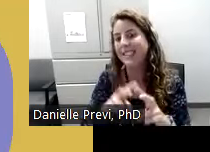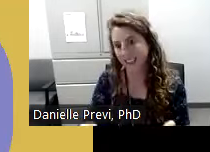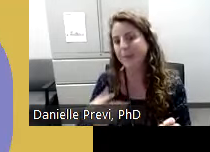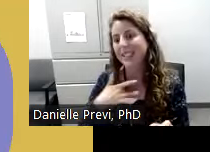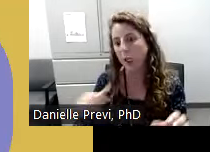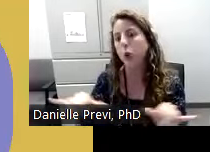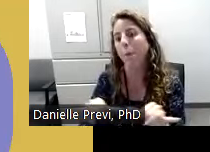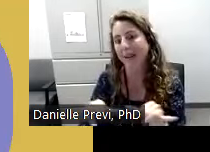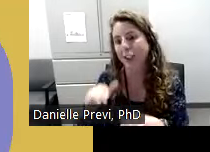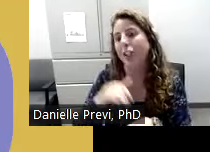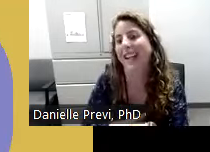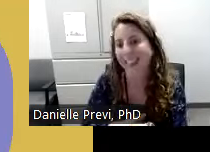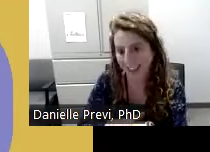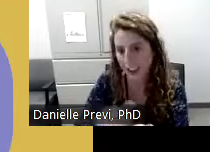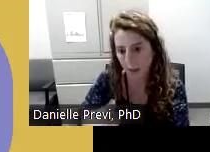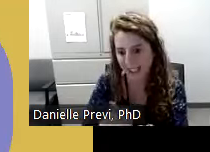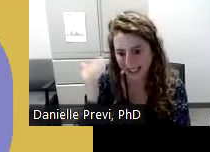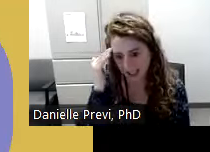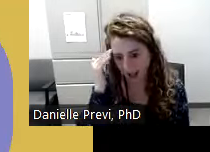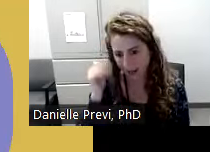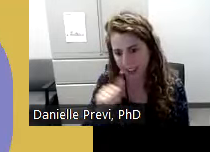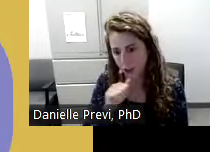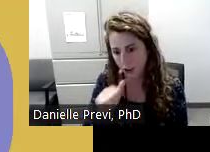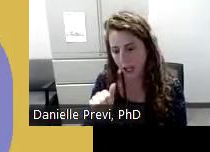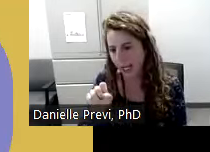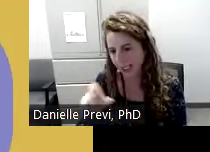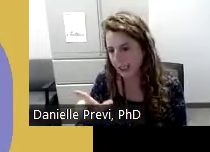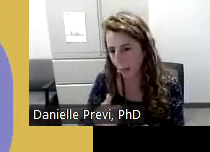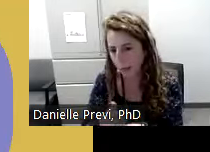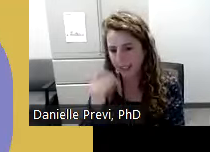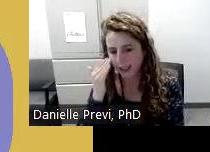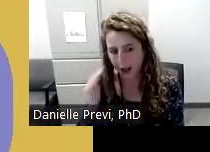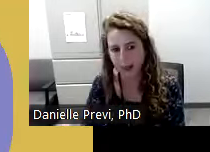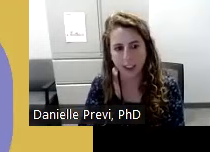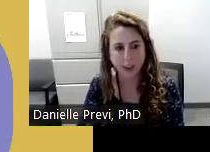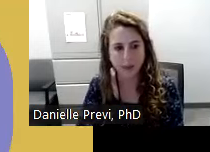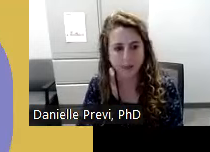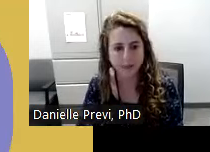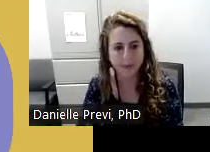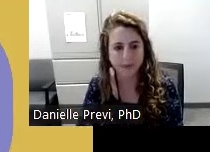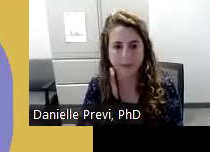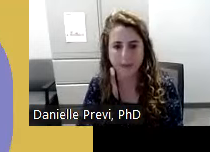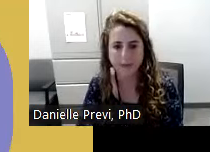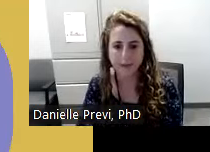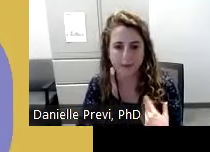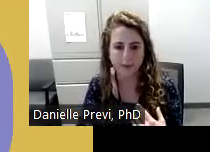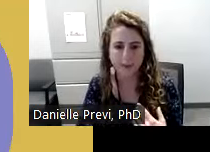use sign language, it is important to remember that these are hearing-normed most of the time